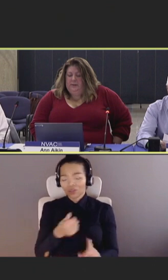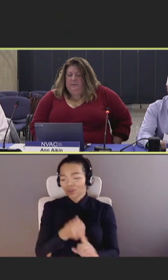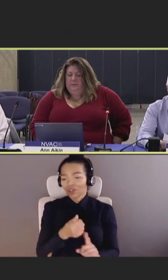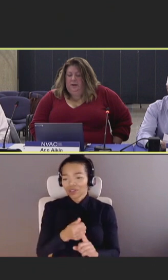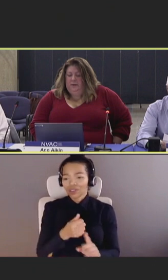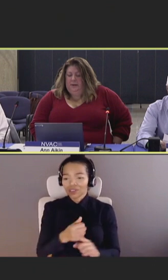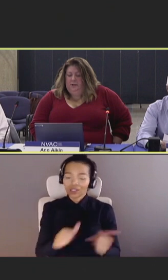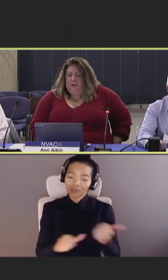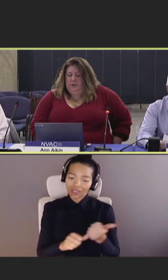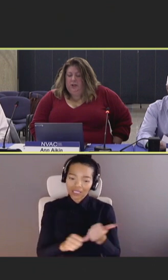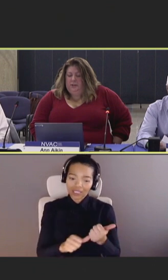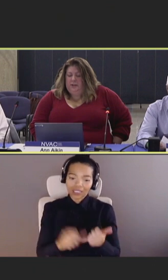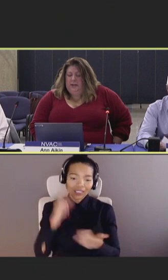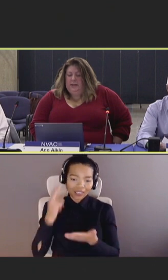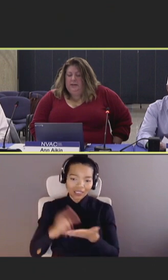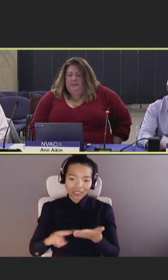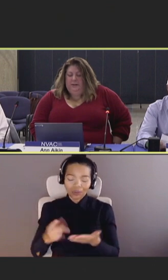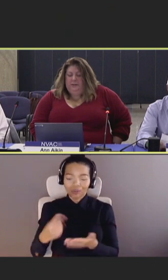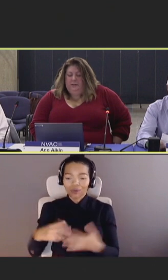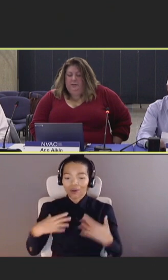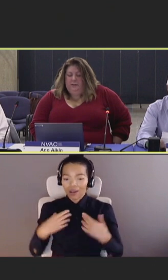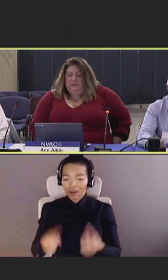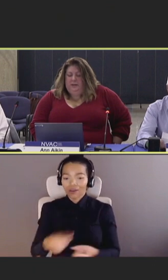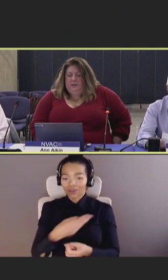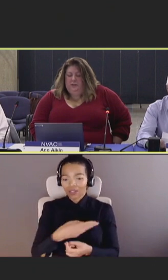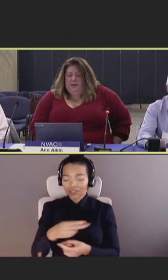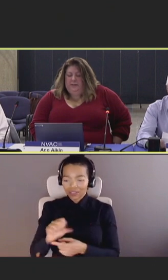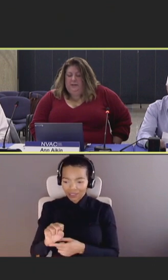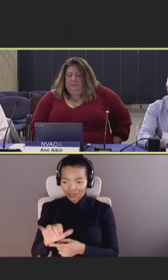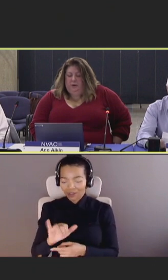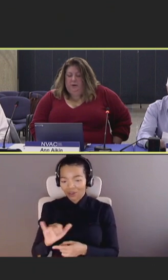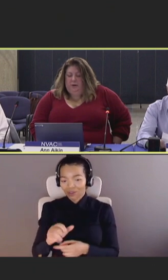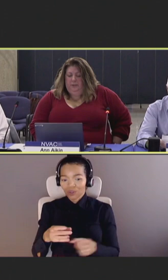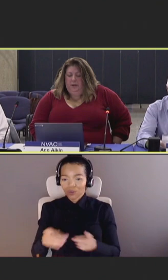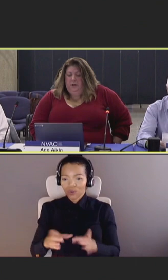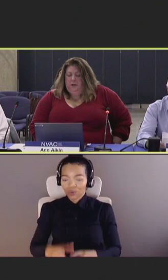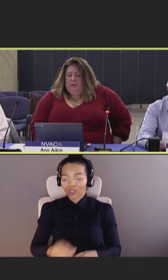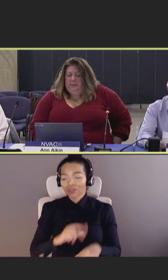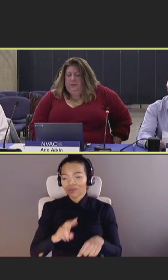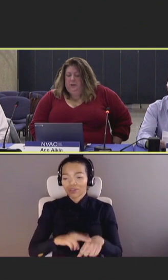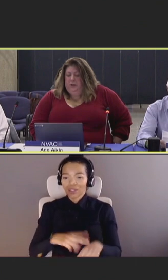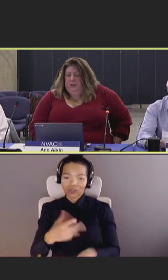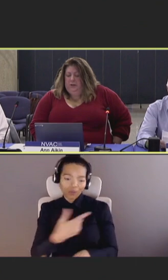Health at HHS and the director of the National Vaccine Program. She has a rich clinical public